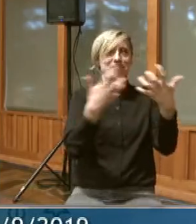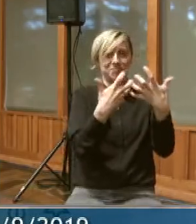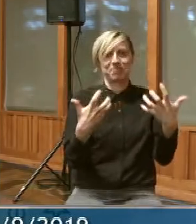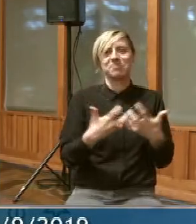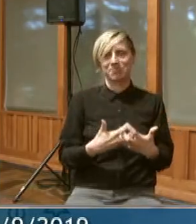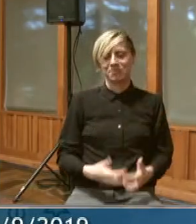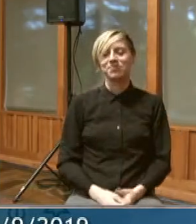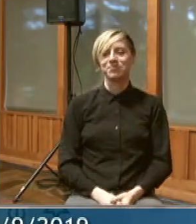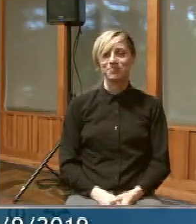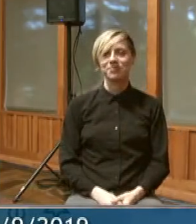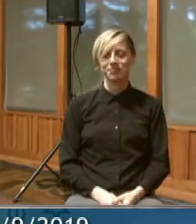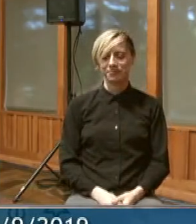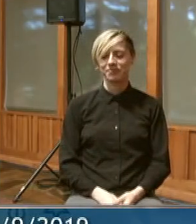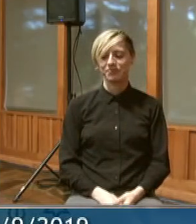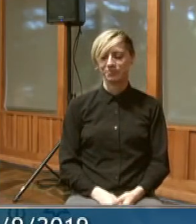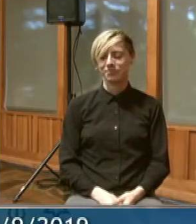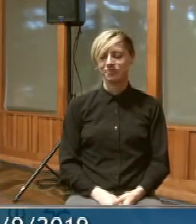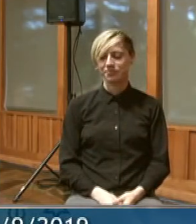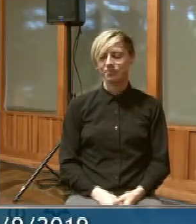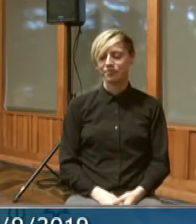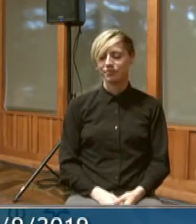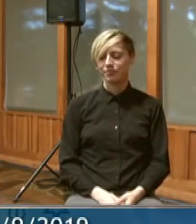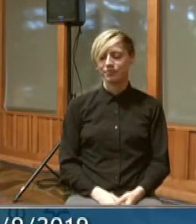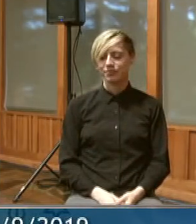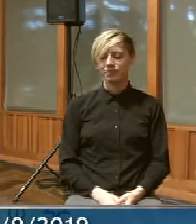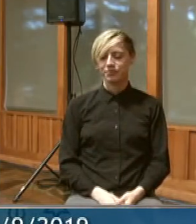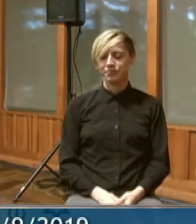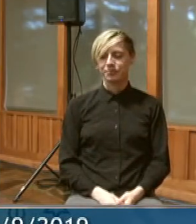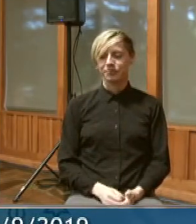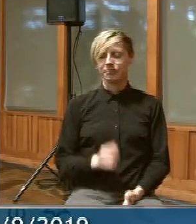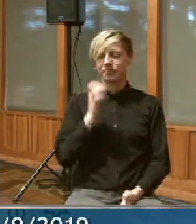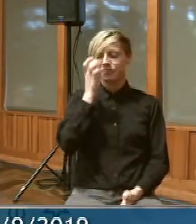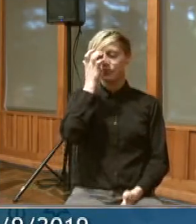WITH EMPLOYERS AS WELL. THANK